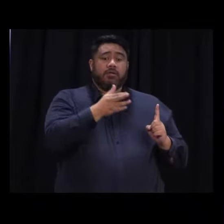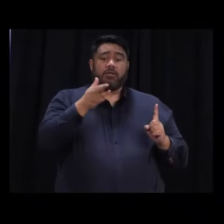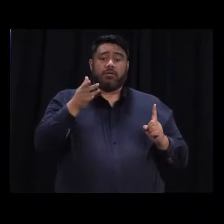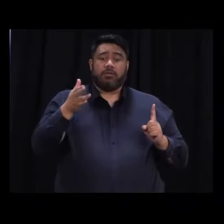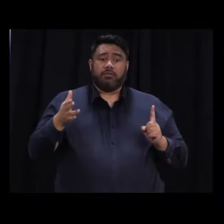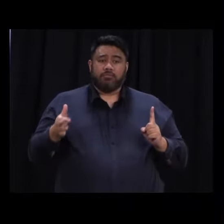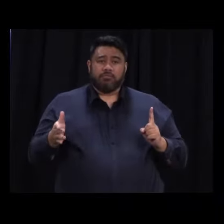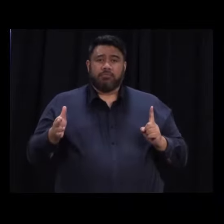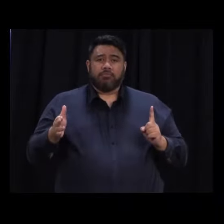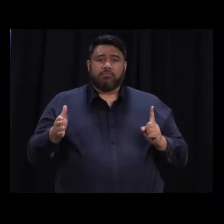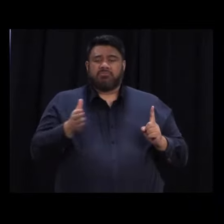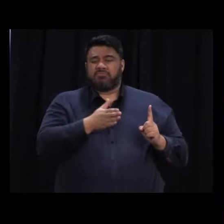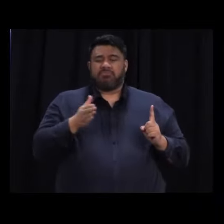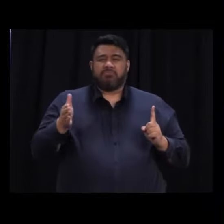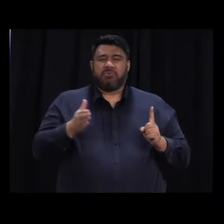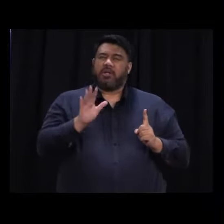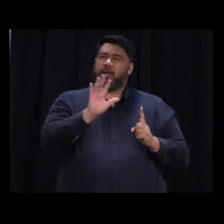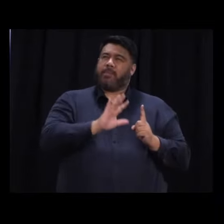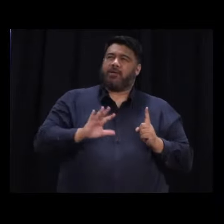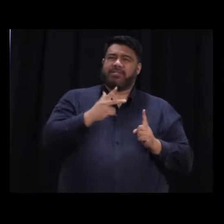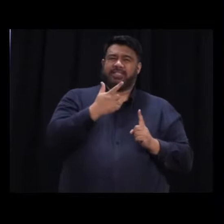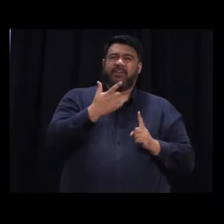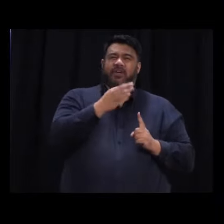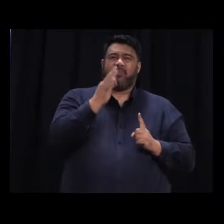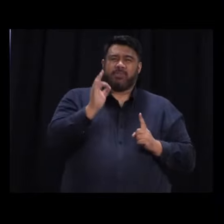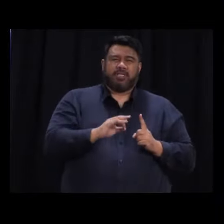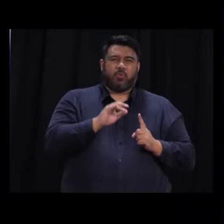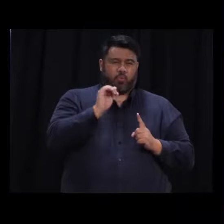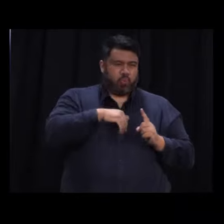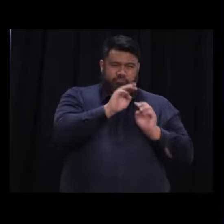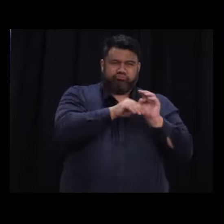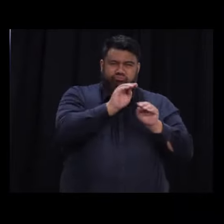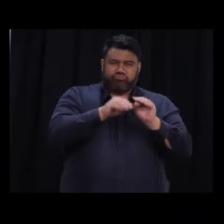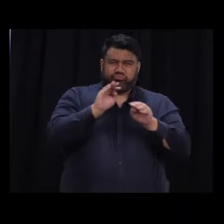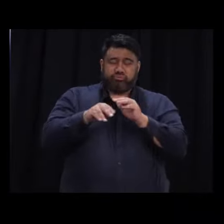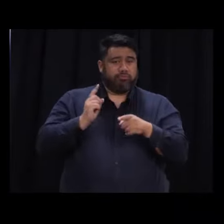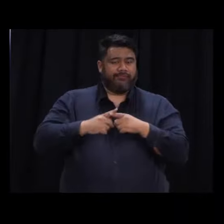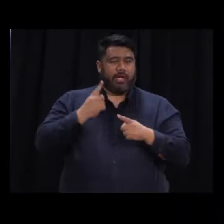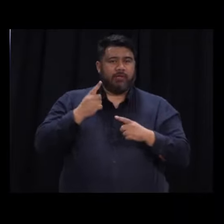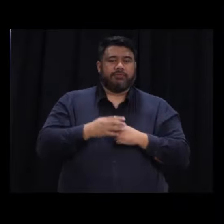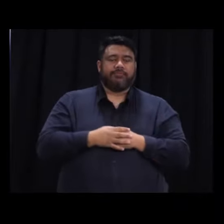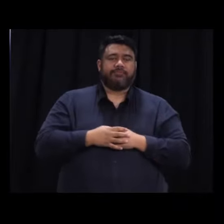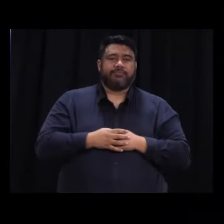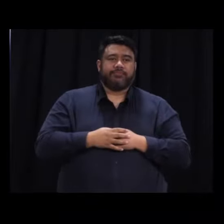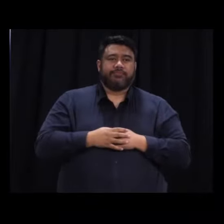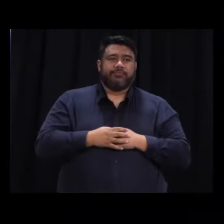exposure event to contact identification, the metric is